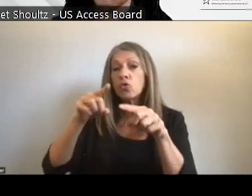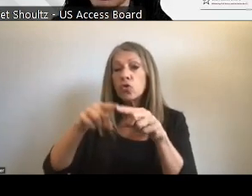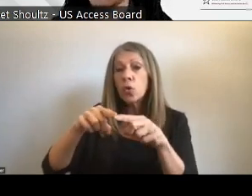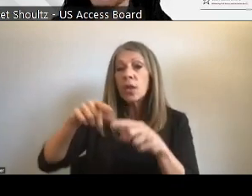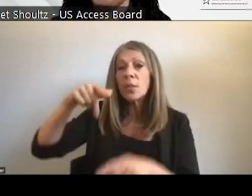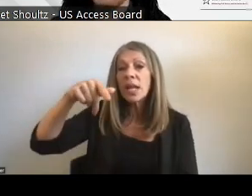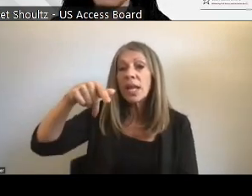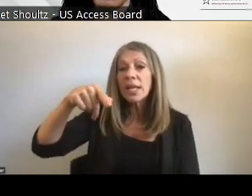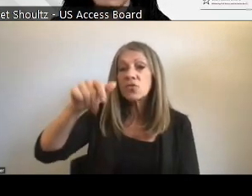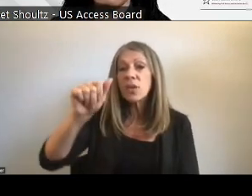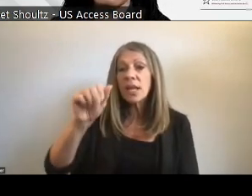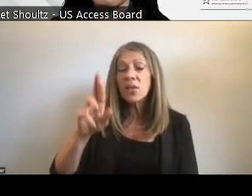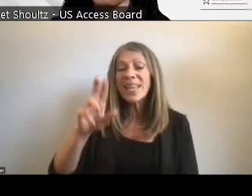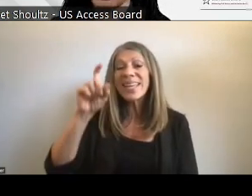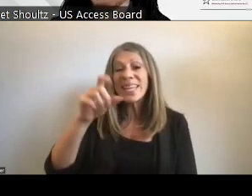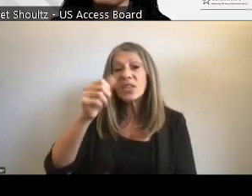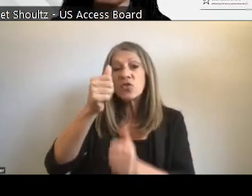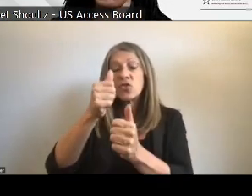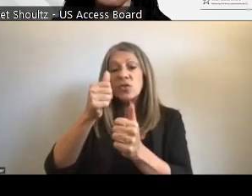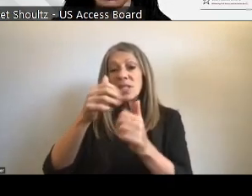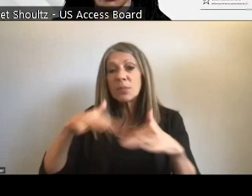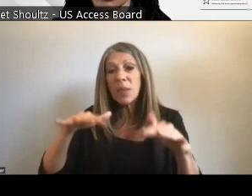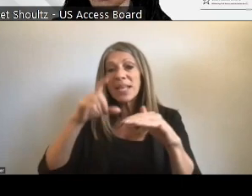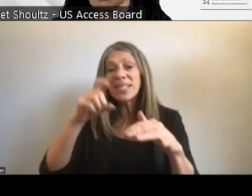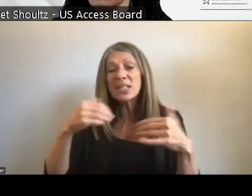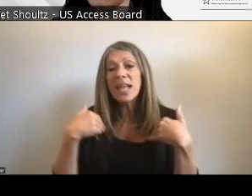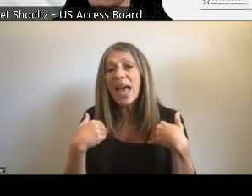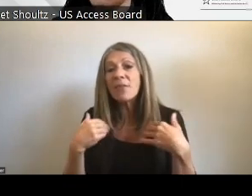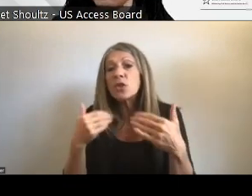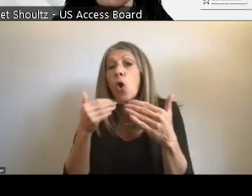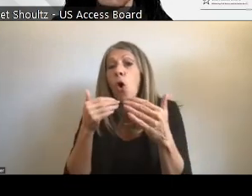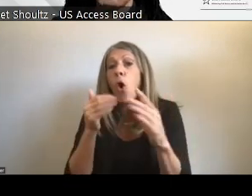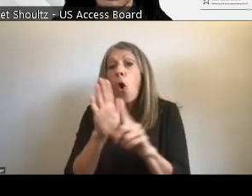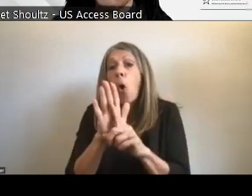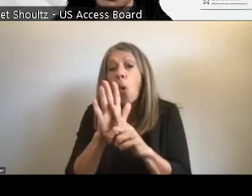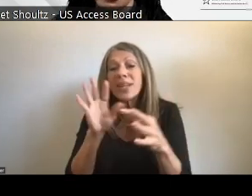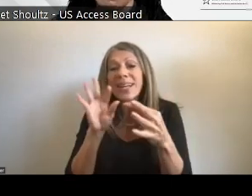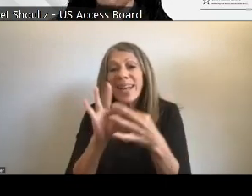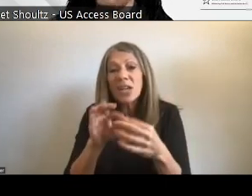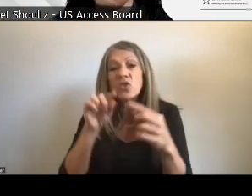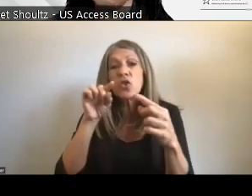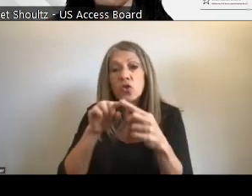So each one of those spaces needs to have its own connection to the pedestrian access route.